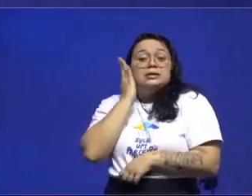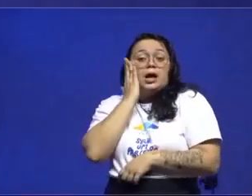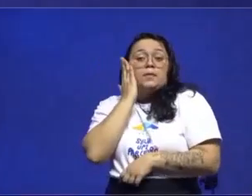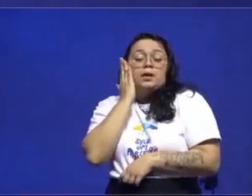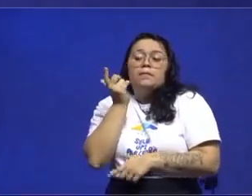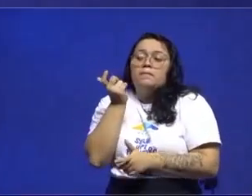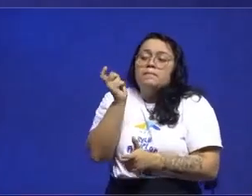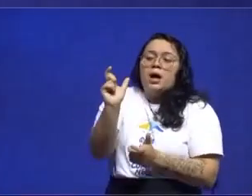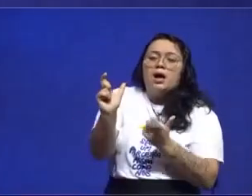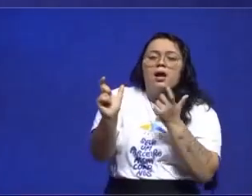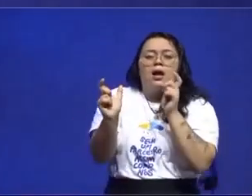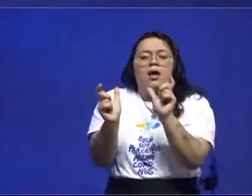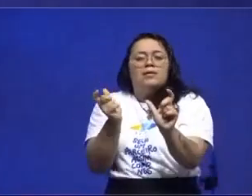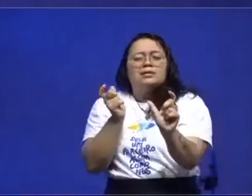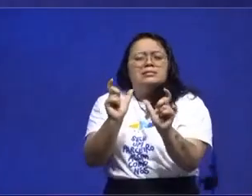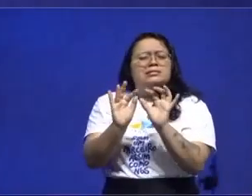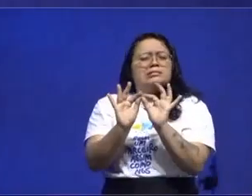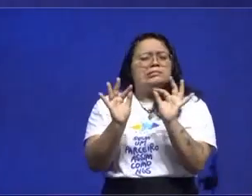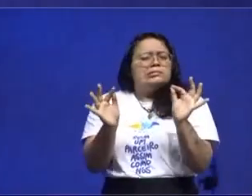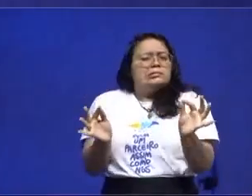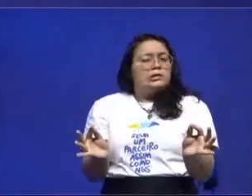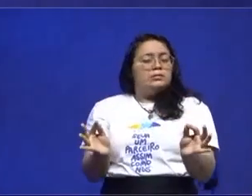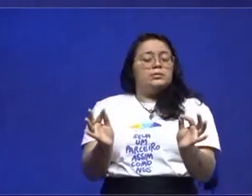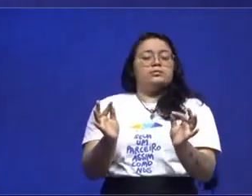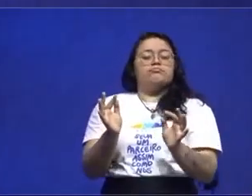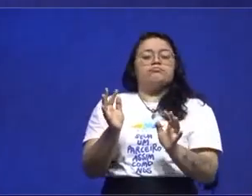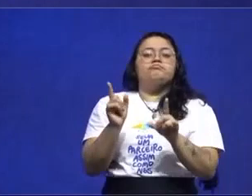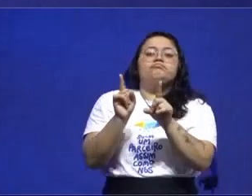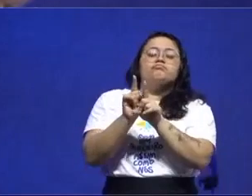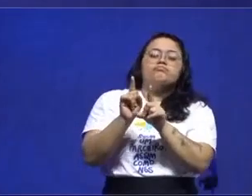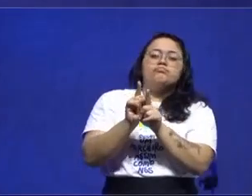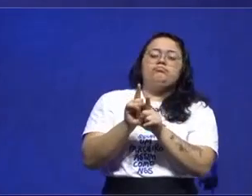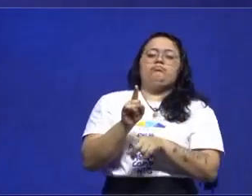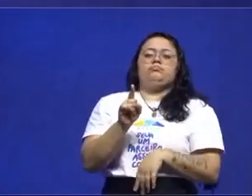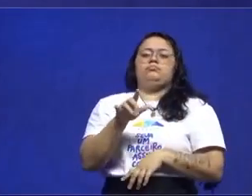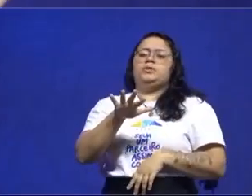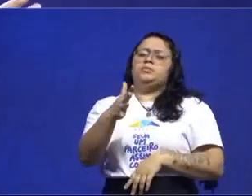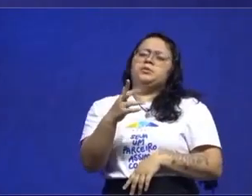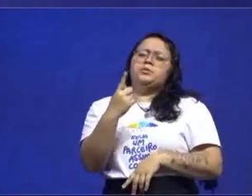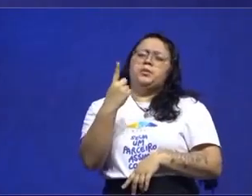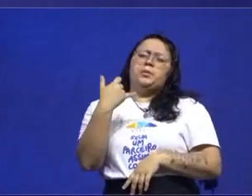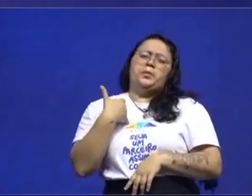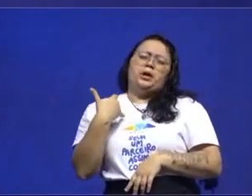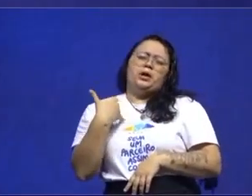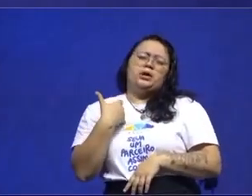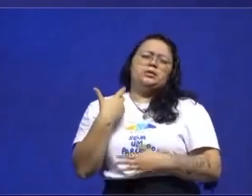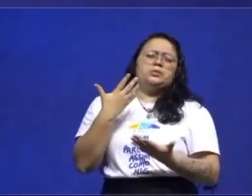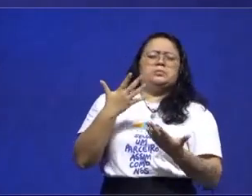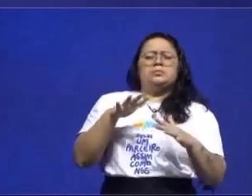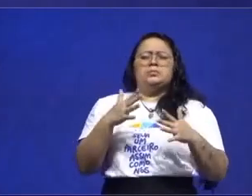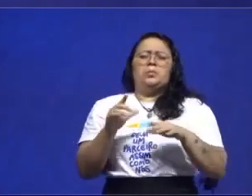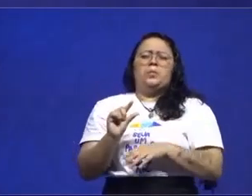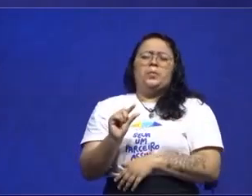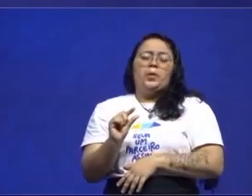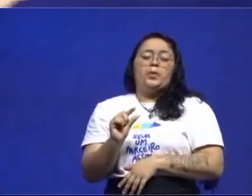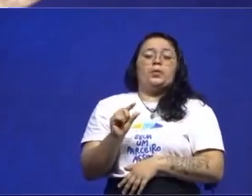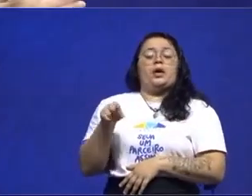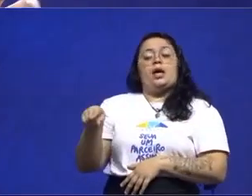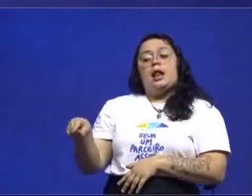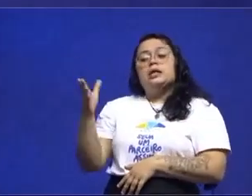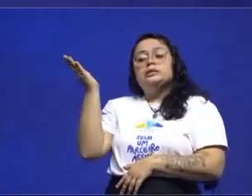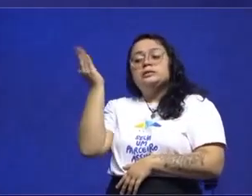sometimes even enough for us a child here with a year and a little already speaks blue yellow one